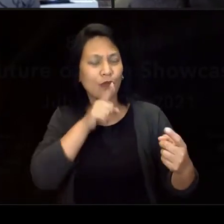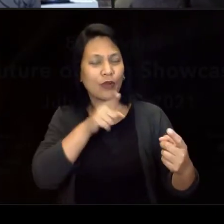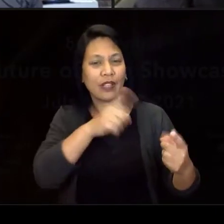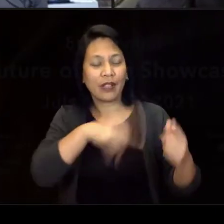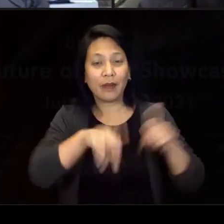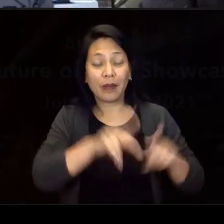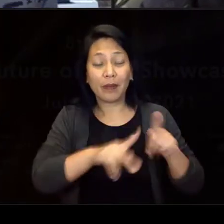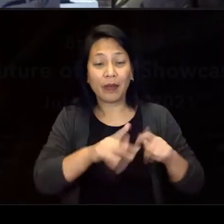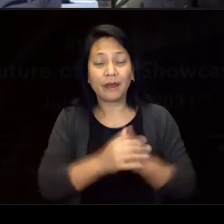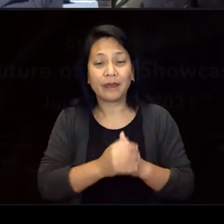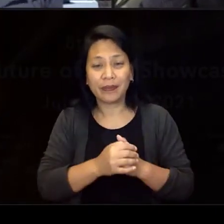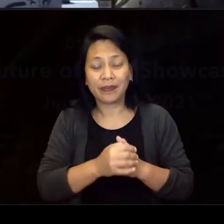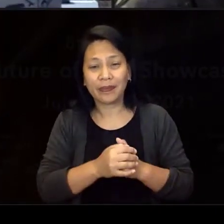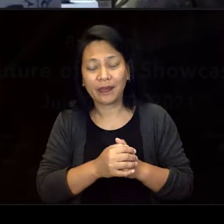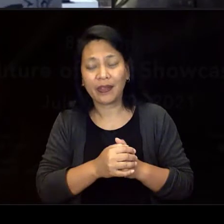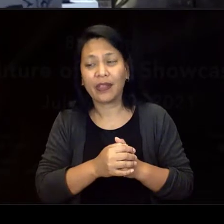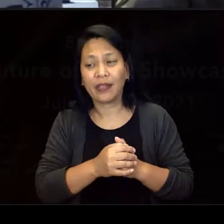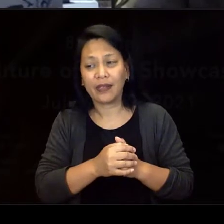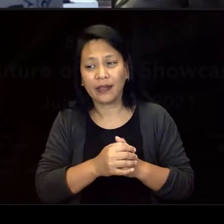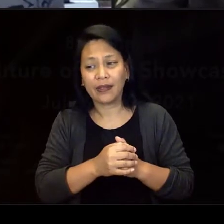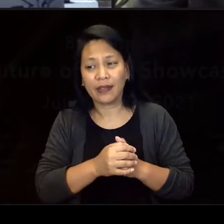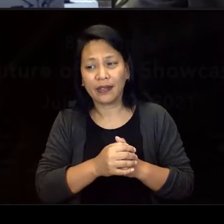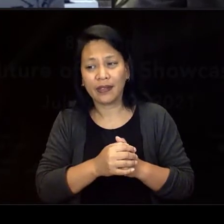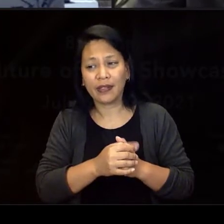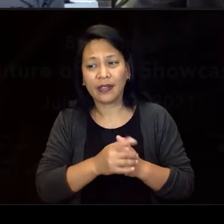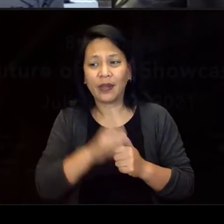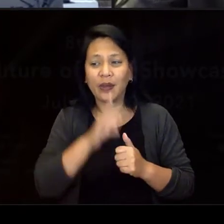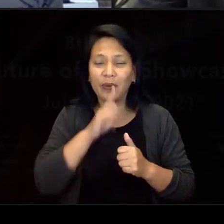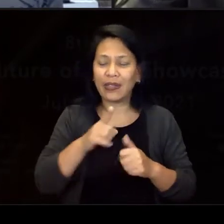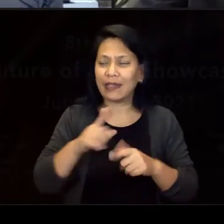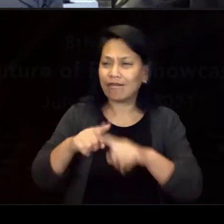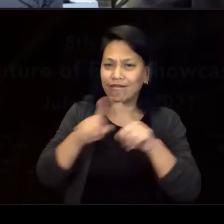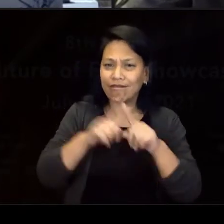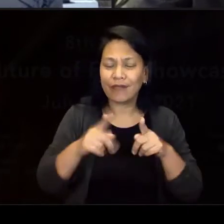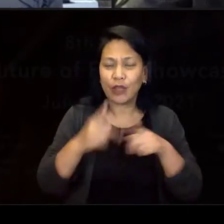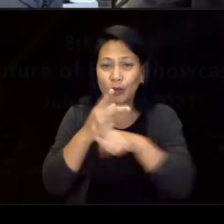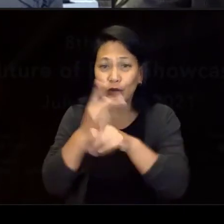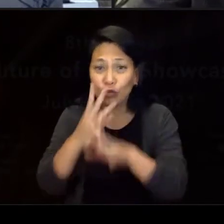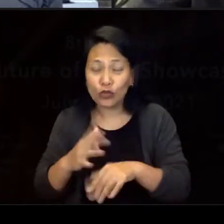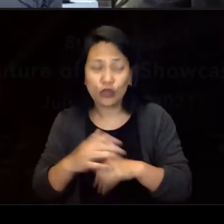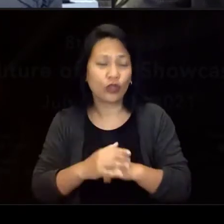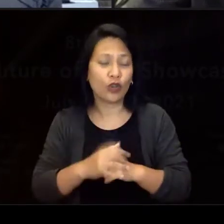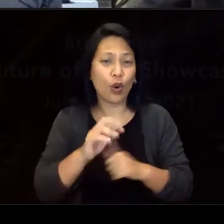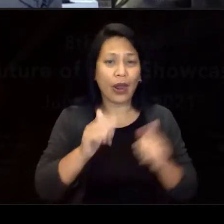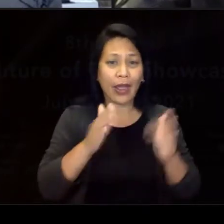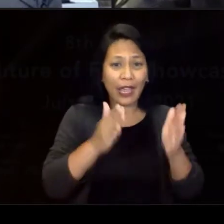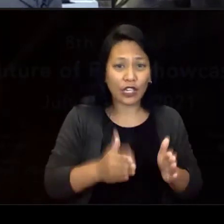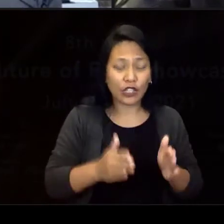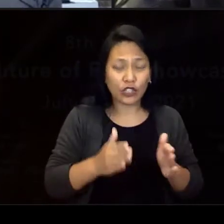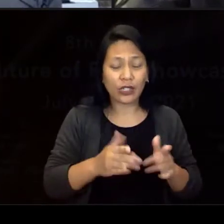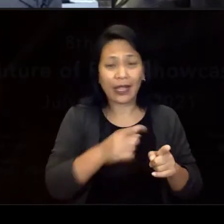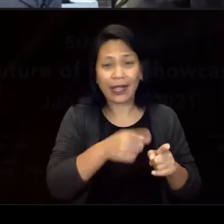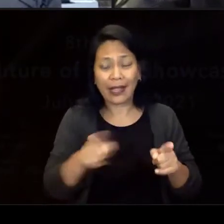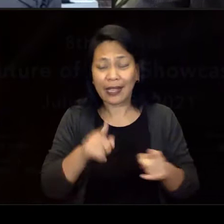Pardon me by, um, producers and my agent saying, have you heard of intimacy coordination? I think this would be good for you.